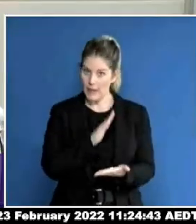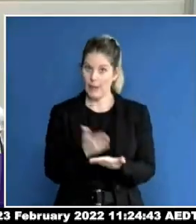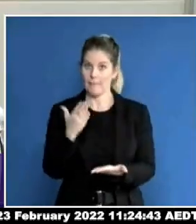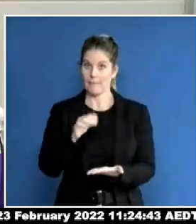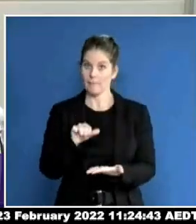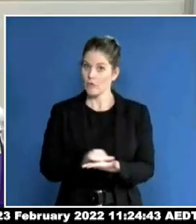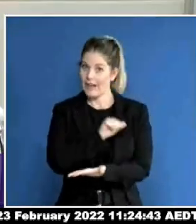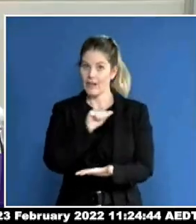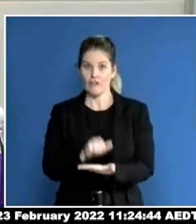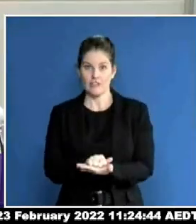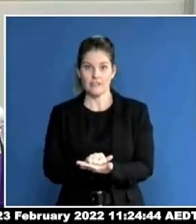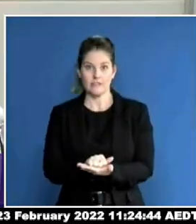Mija? MS GWYN: Yes.